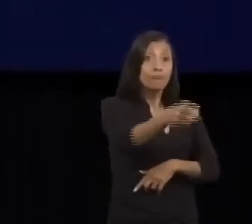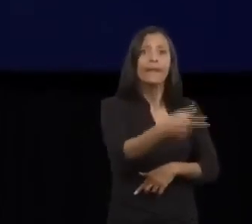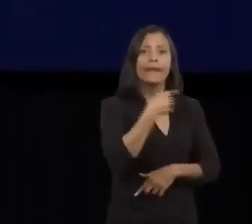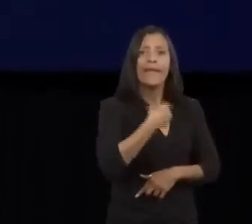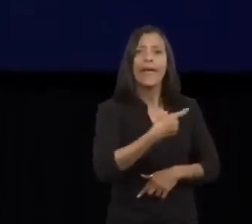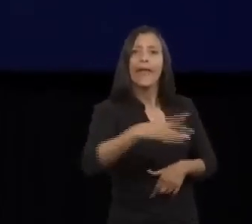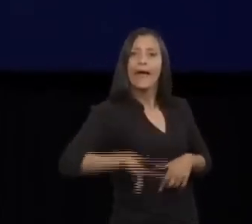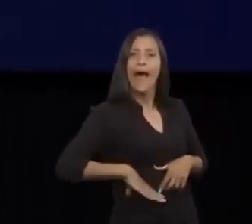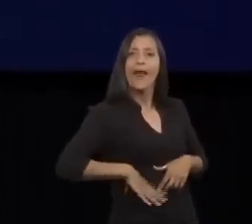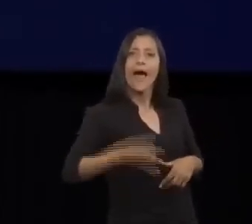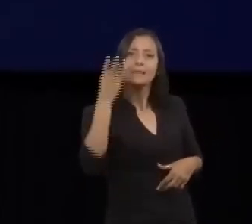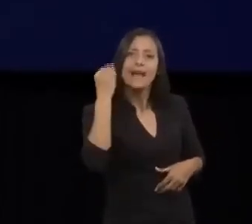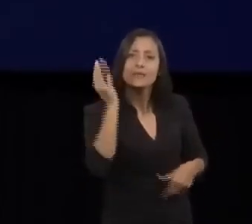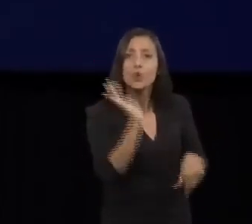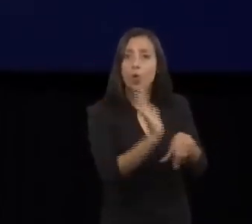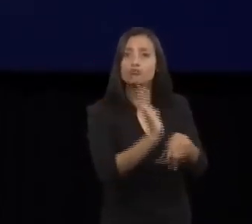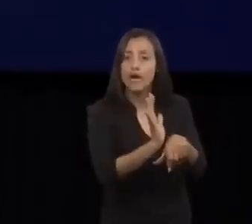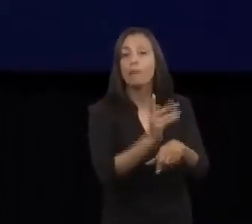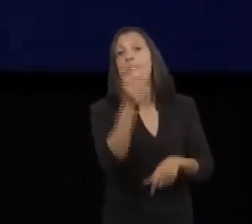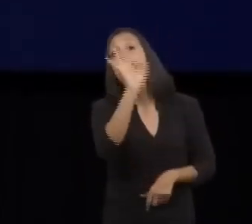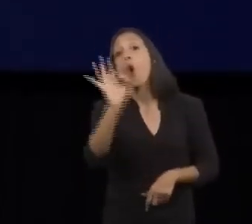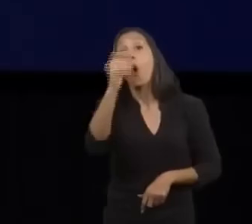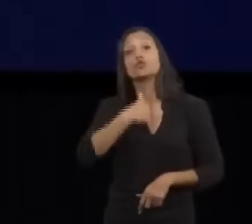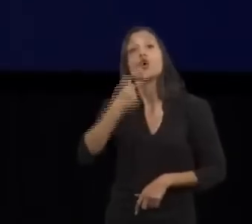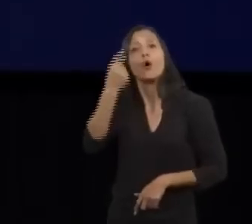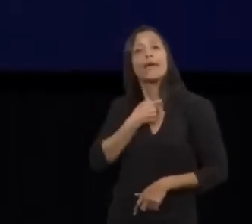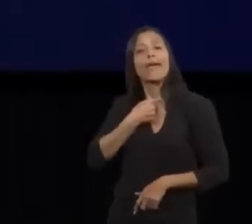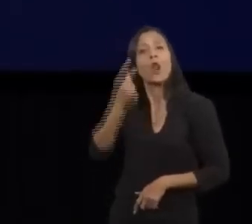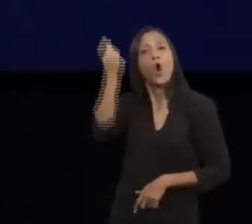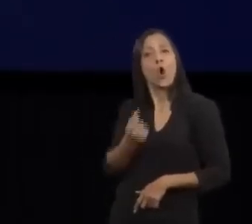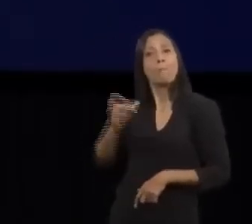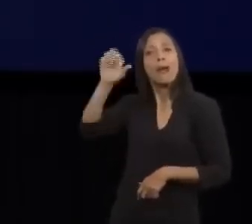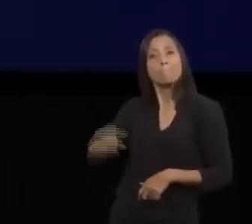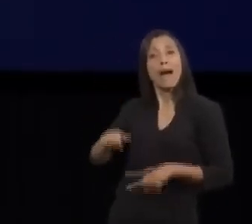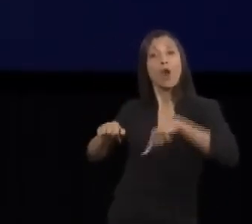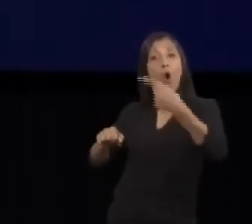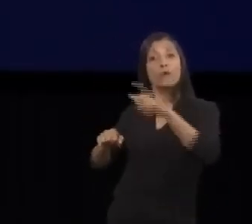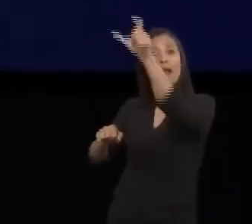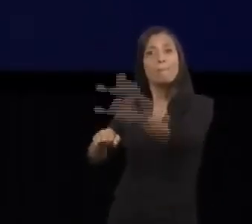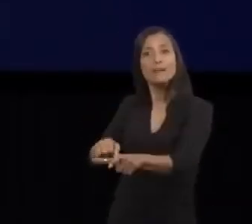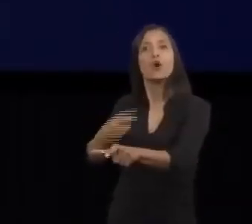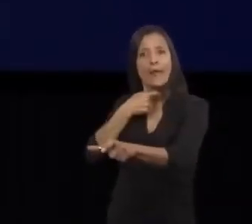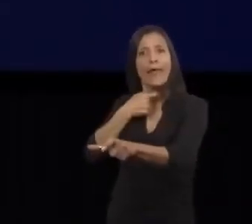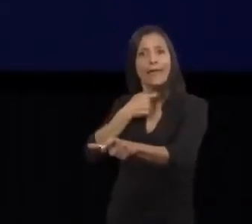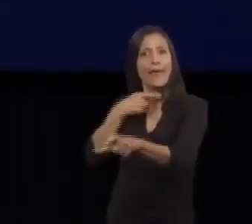that is, I want to buy bread and someone wants to receive a conference in exchange.